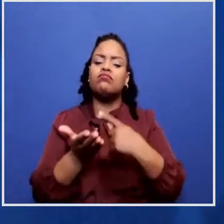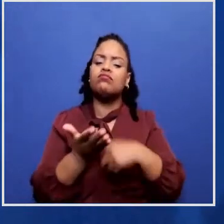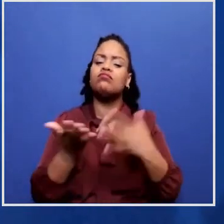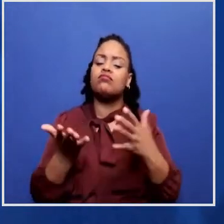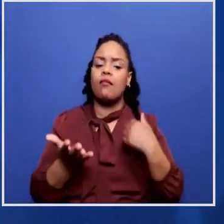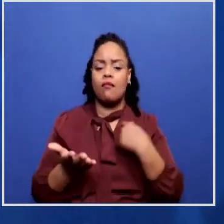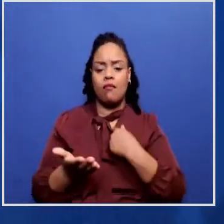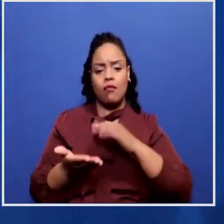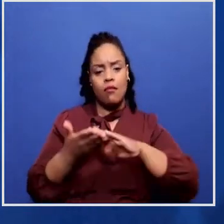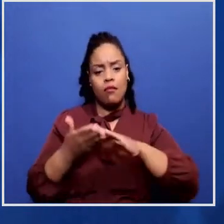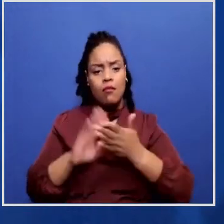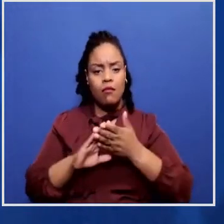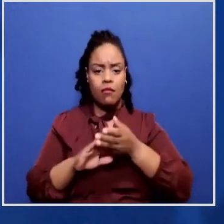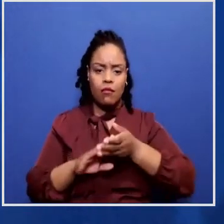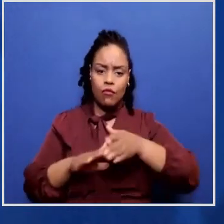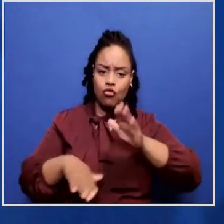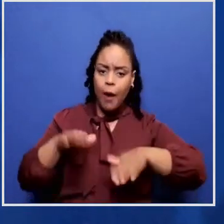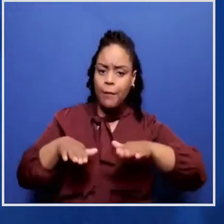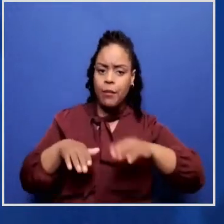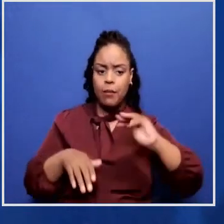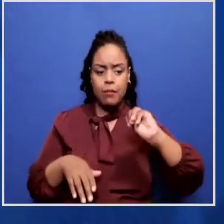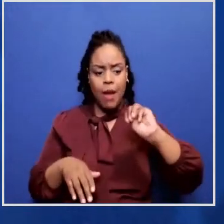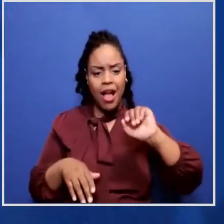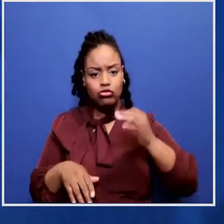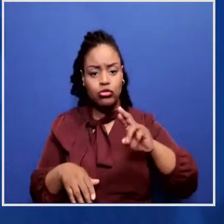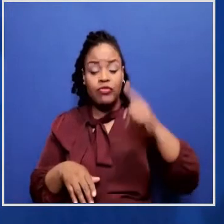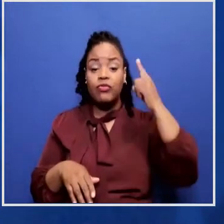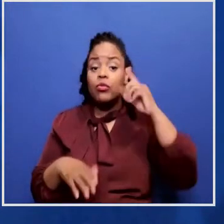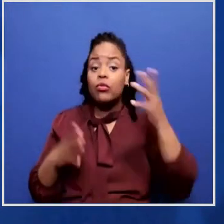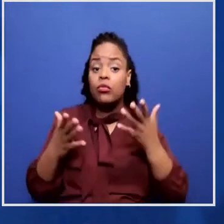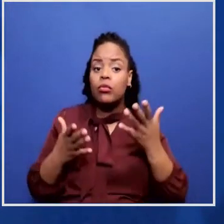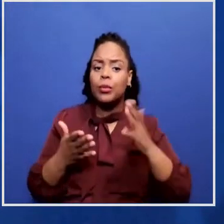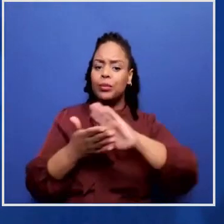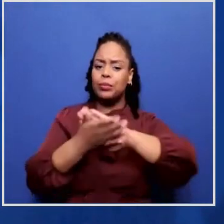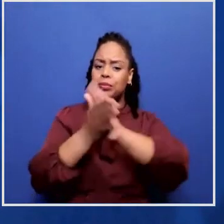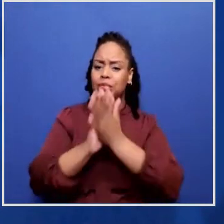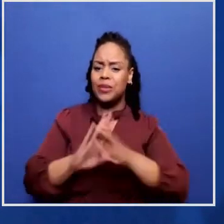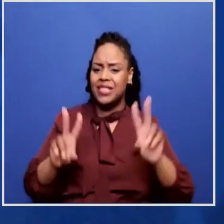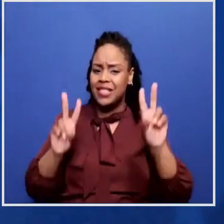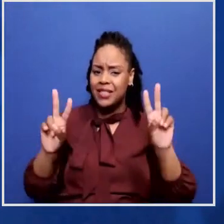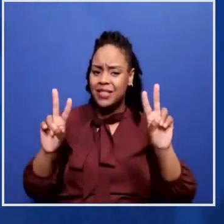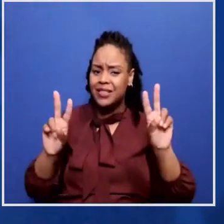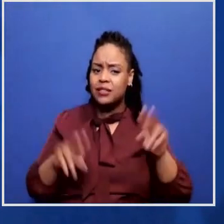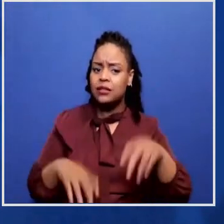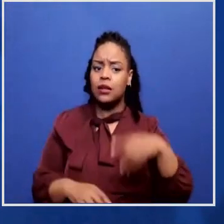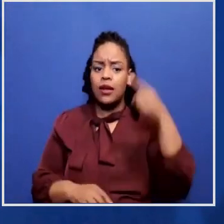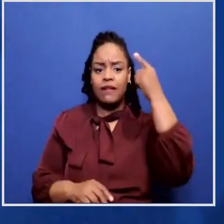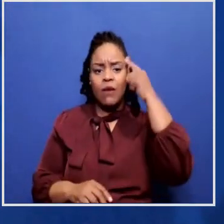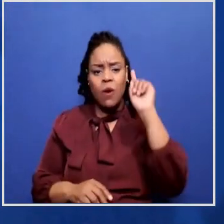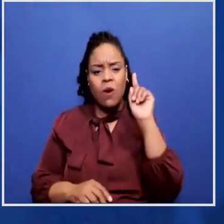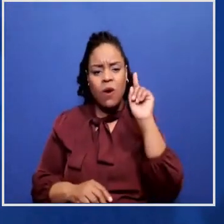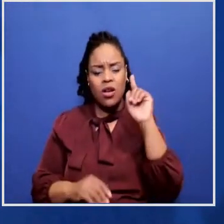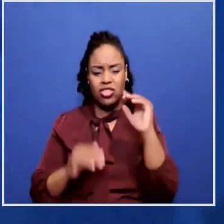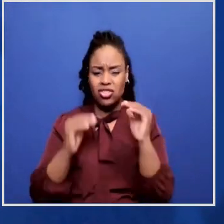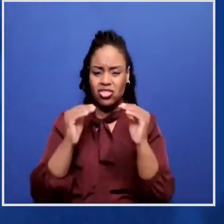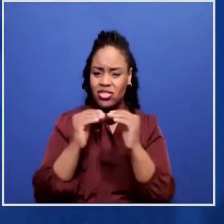IN THAT SPEECH HE TALKED ABOUT AS BEING DRUM MAJORS FOR